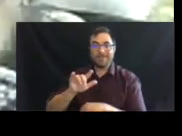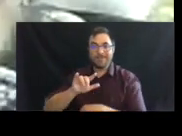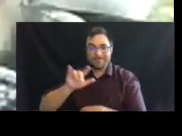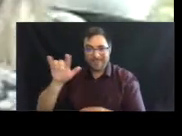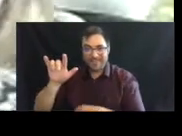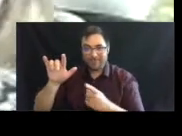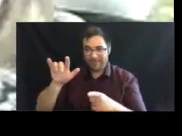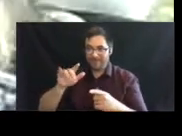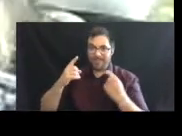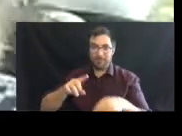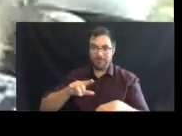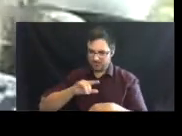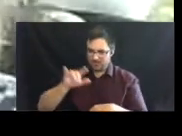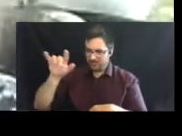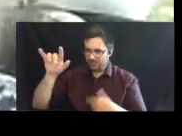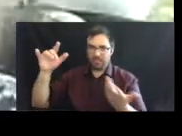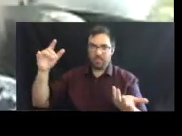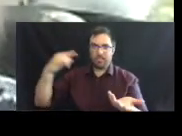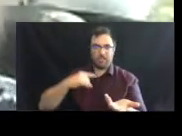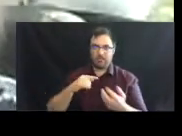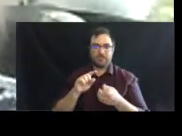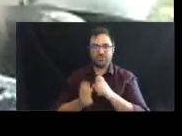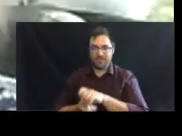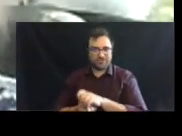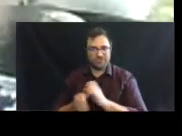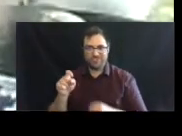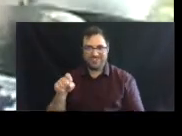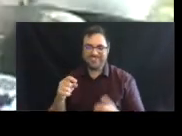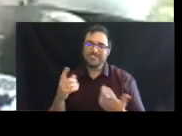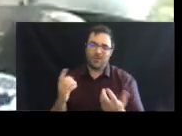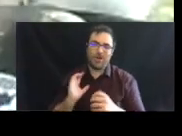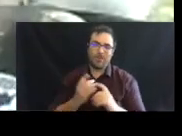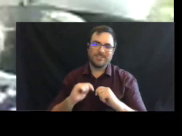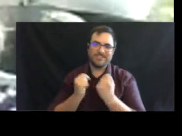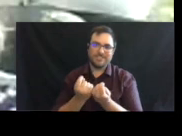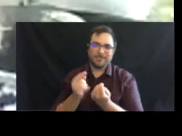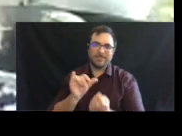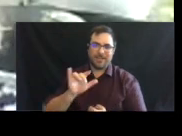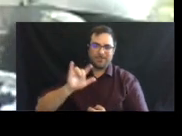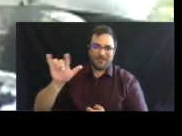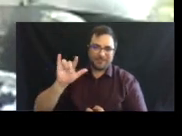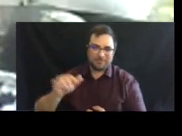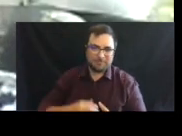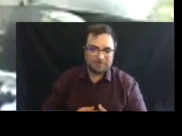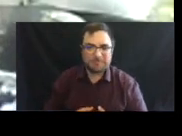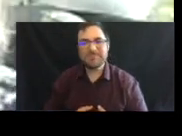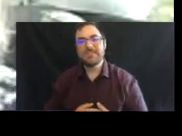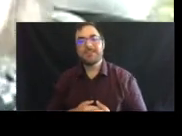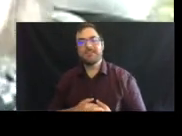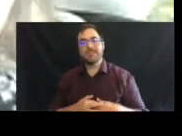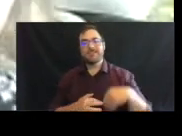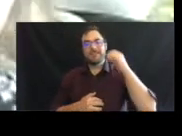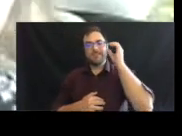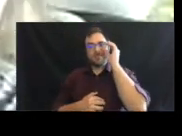to come back and and change a bunch of of things in hindsight. We have a strong focus on